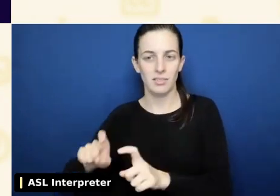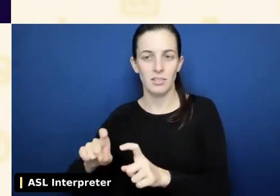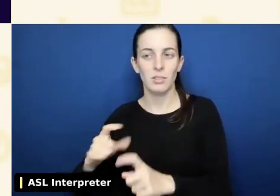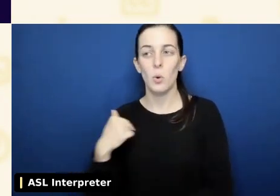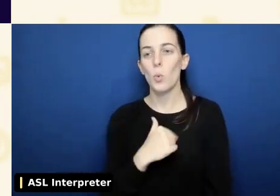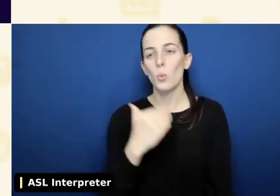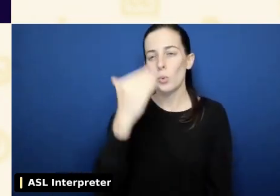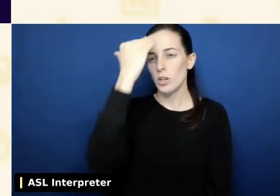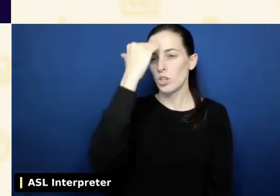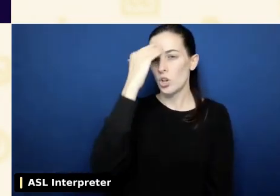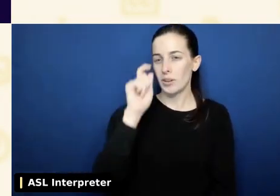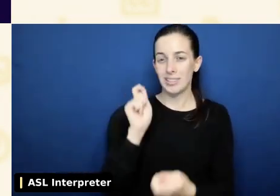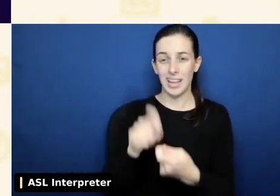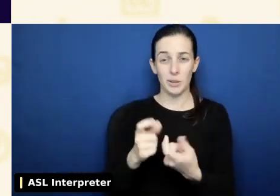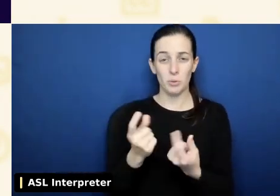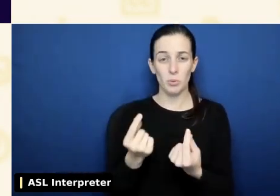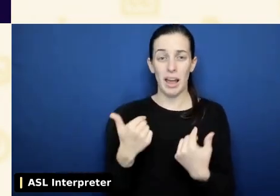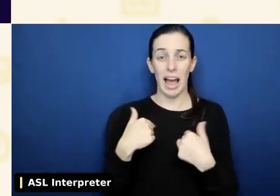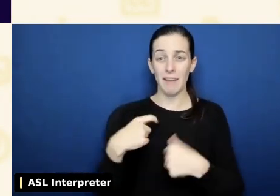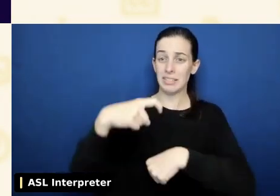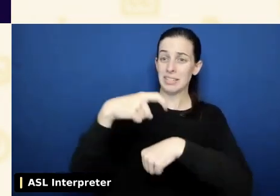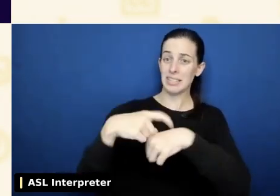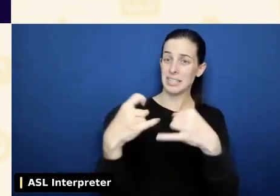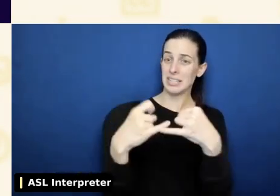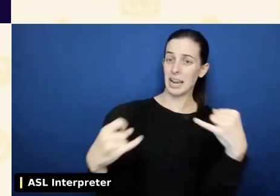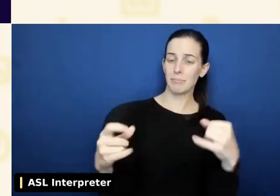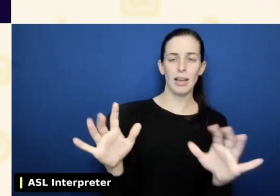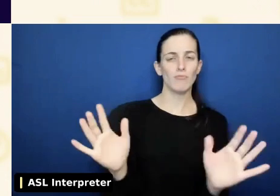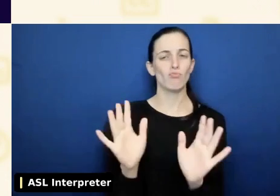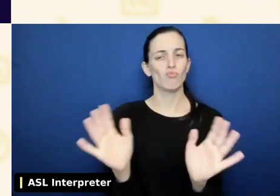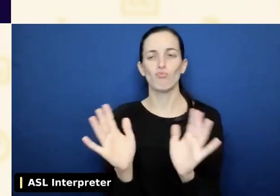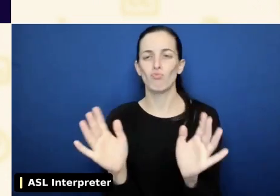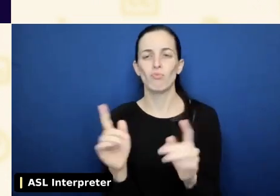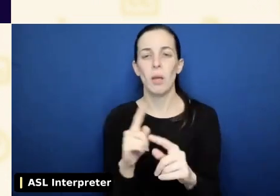I don't have a timeline for it yet, but this is the beginning